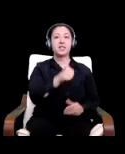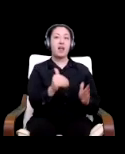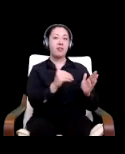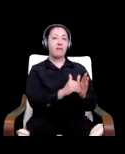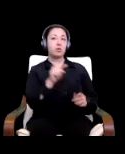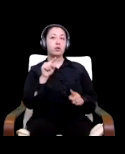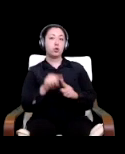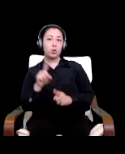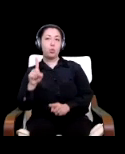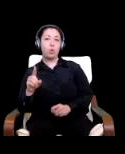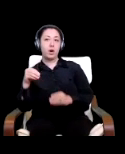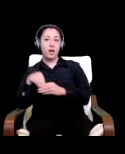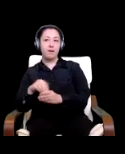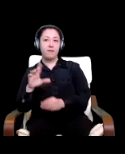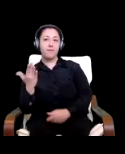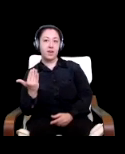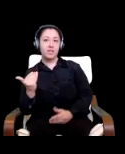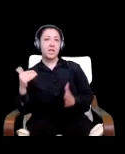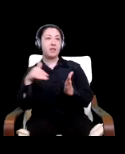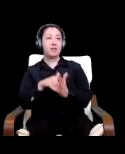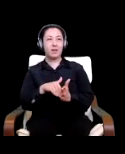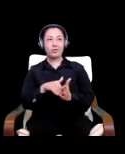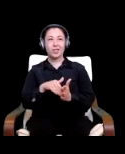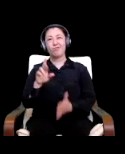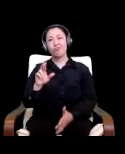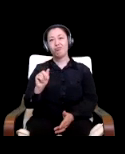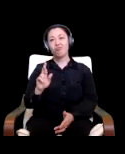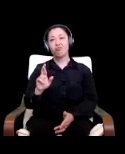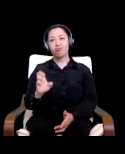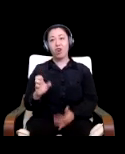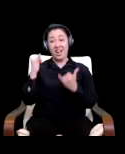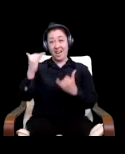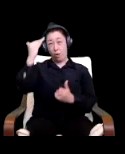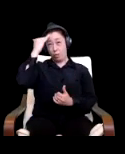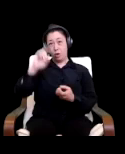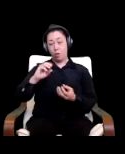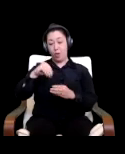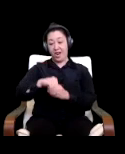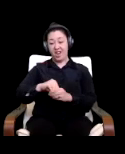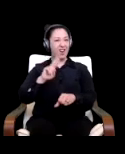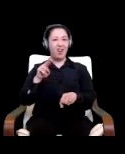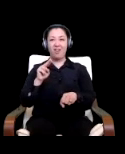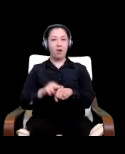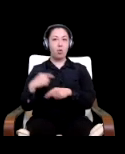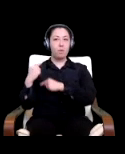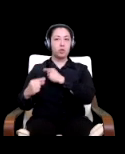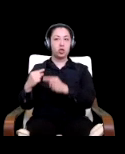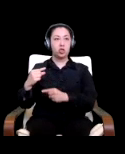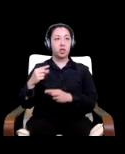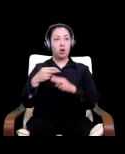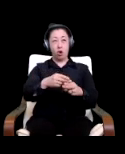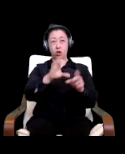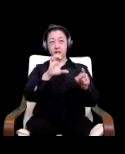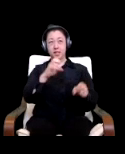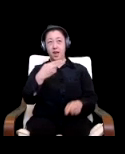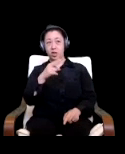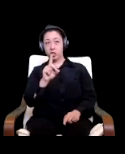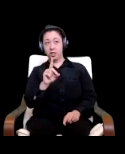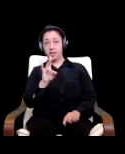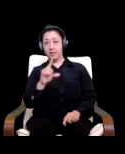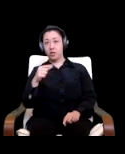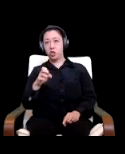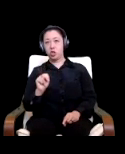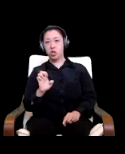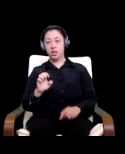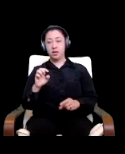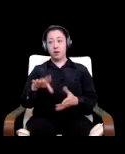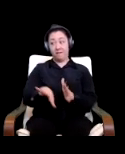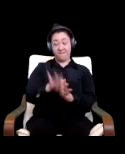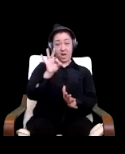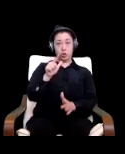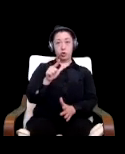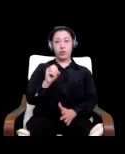but caused by a mutation in the CHD7 gene discovery in 2004. CHARGE the term CHARGE